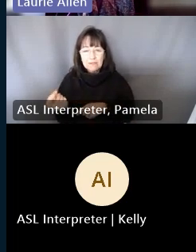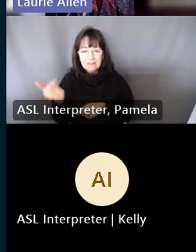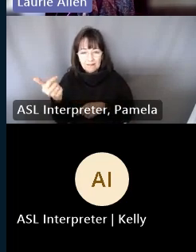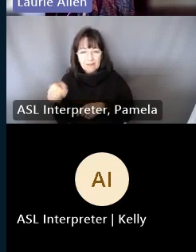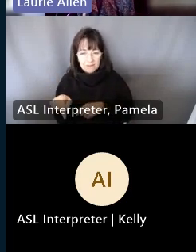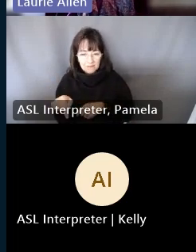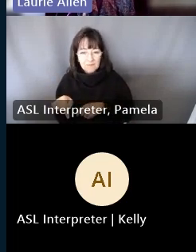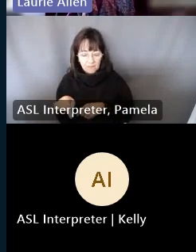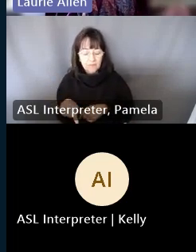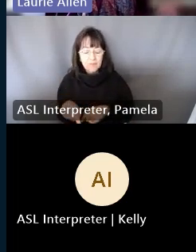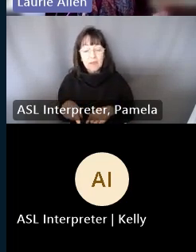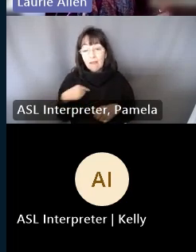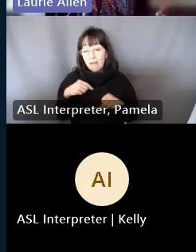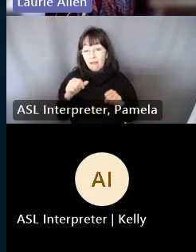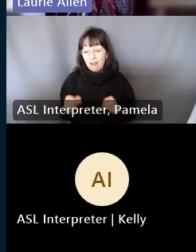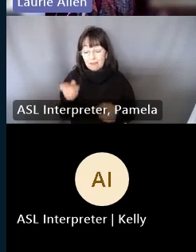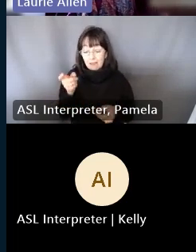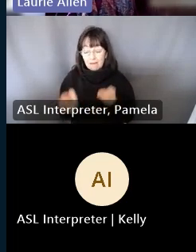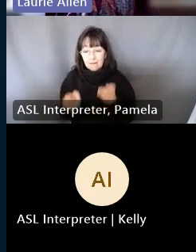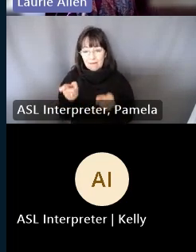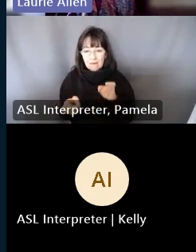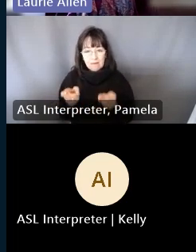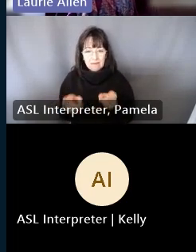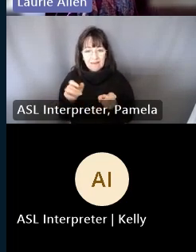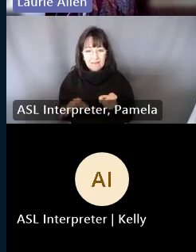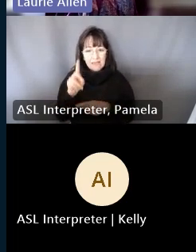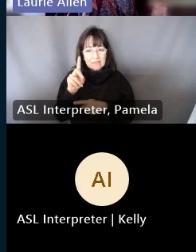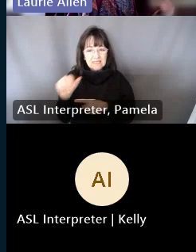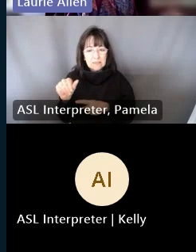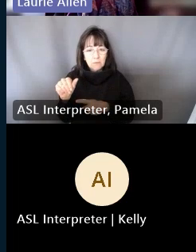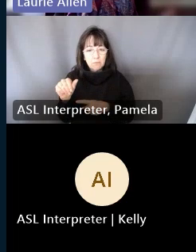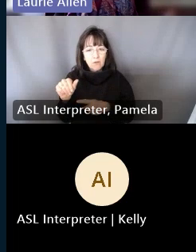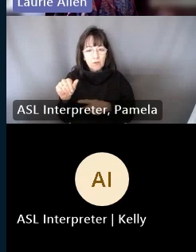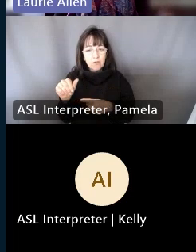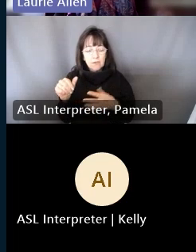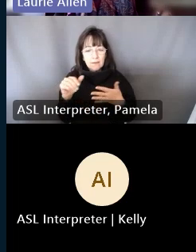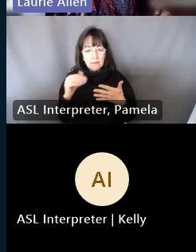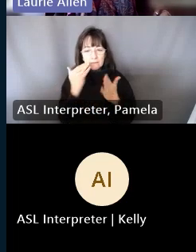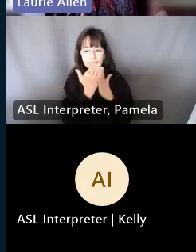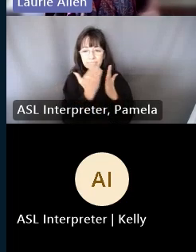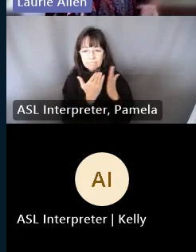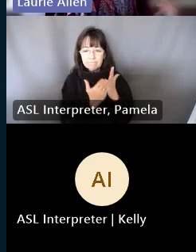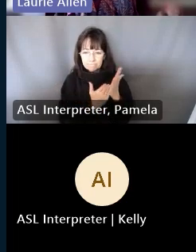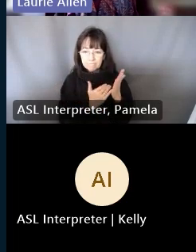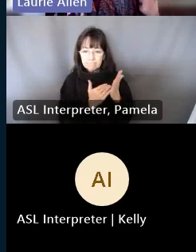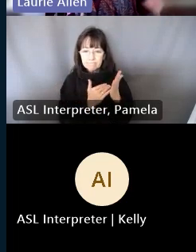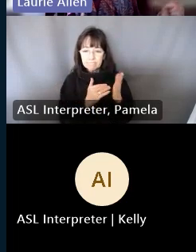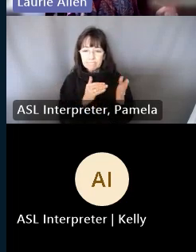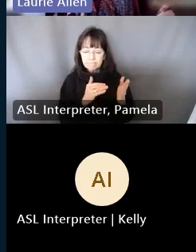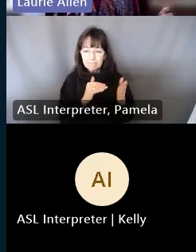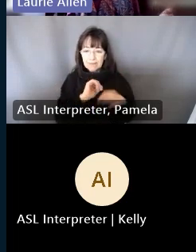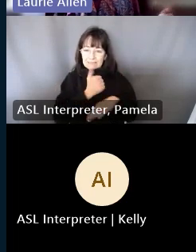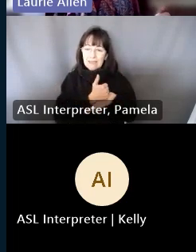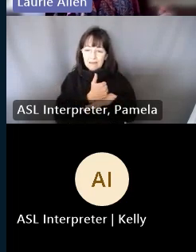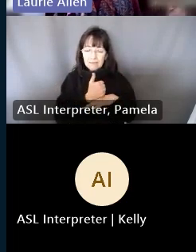settings, and it toggles on Voice Access for me. So really, really useful tools that, you know, I use every single day.